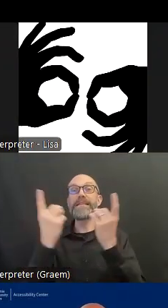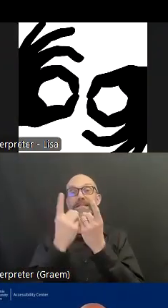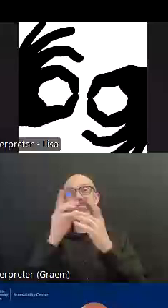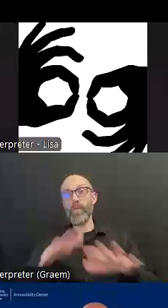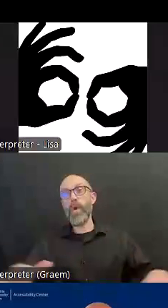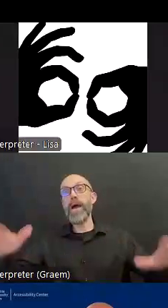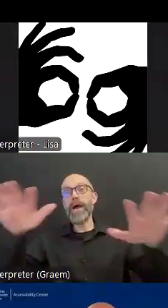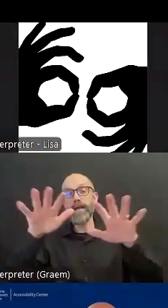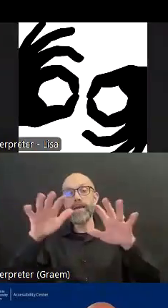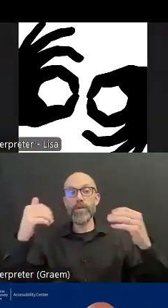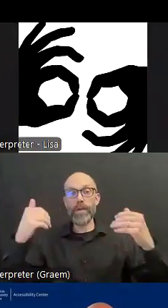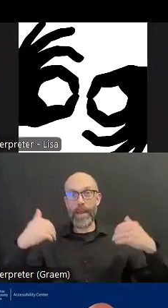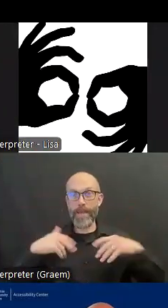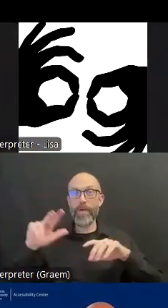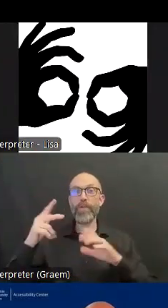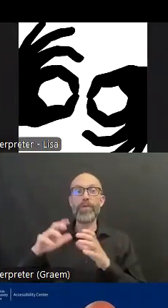You can have a third-party expert level accessibility